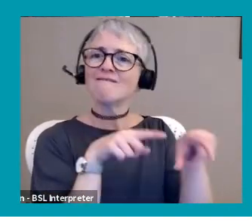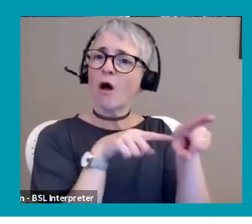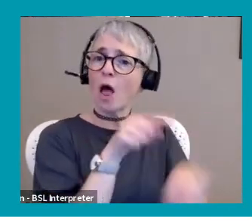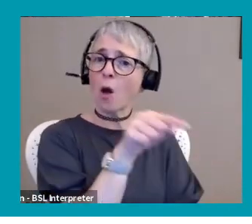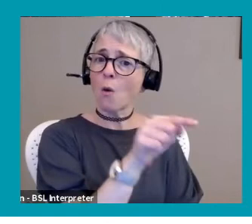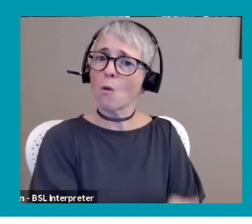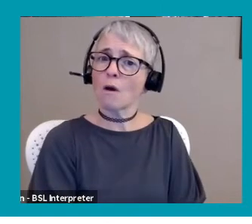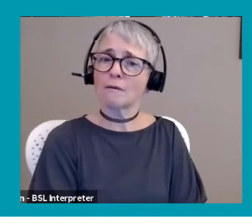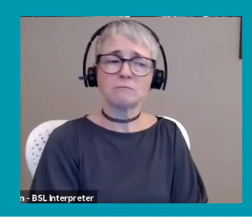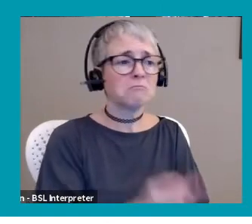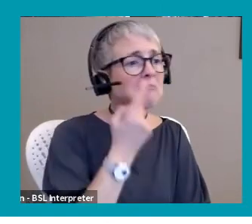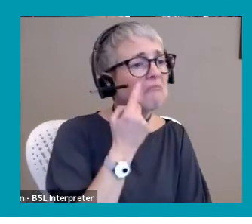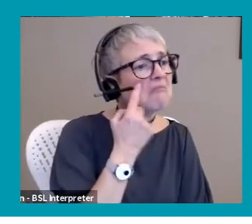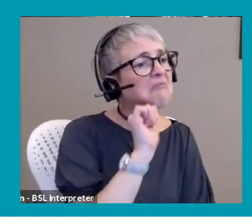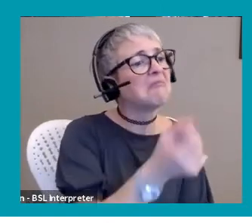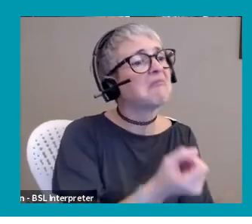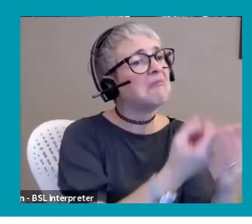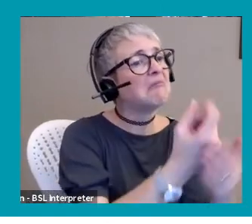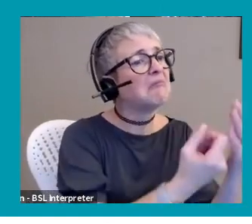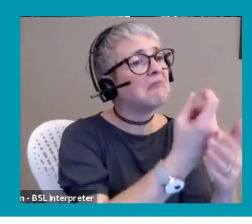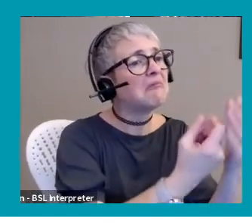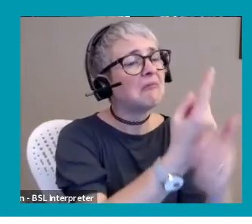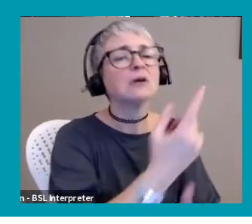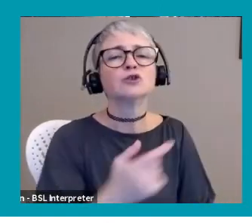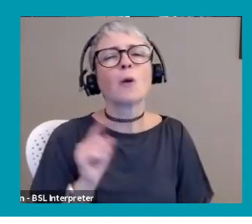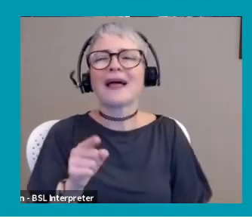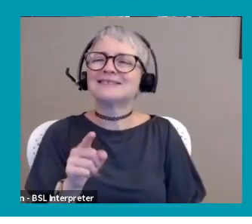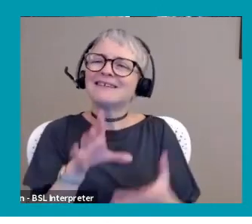Start building your networks in a very simple step by step way.